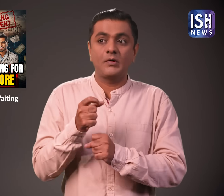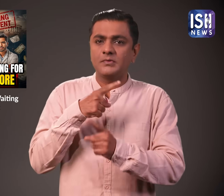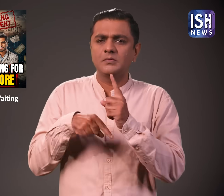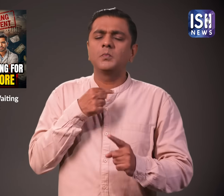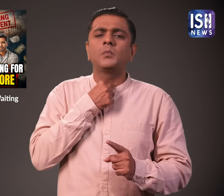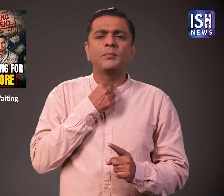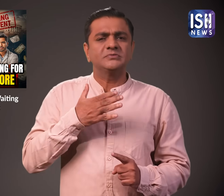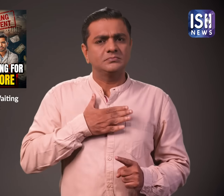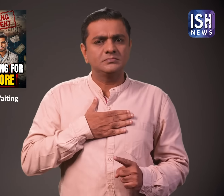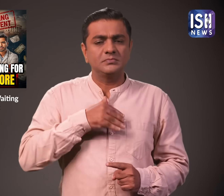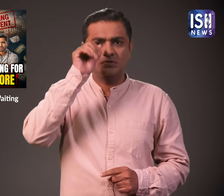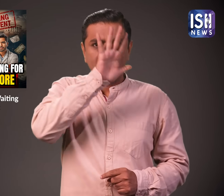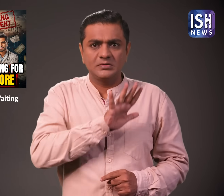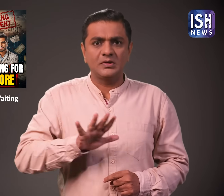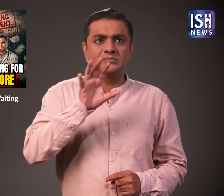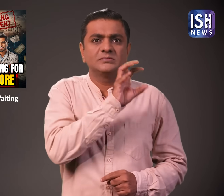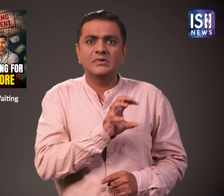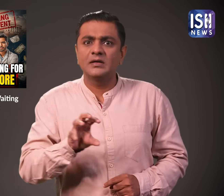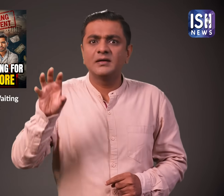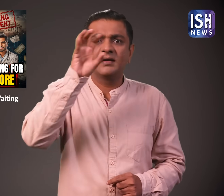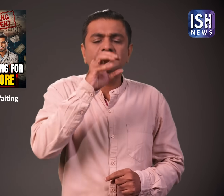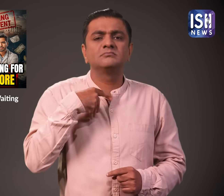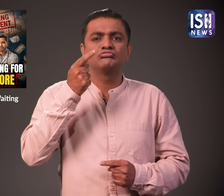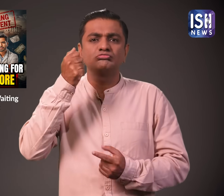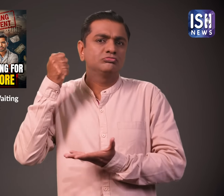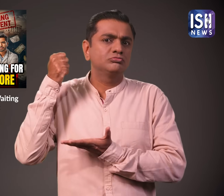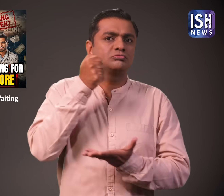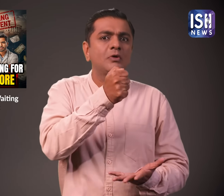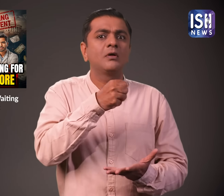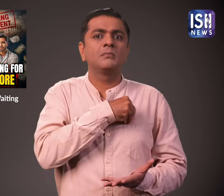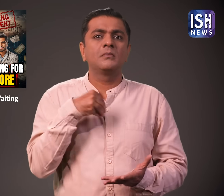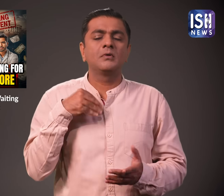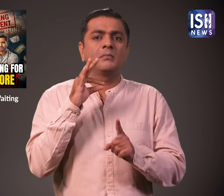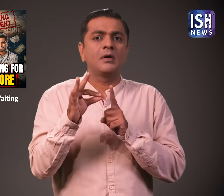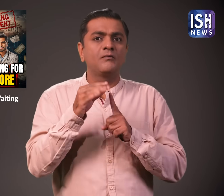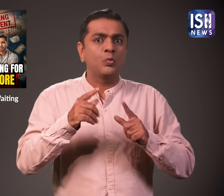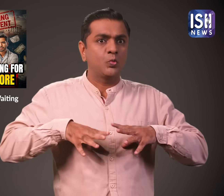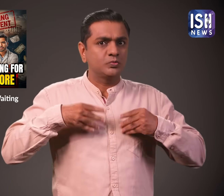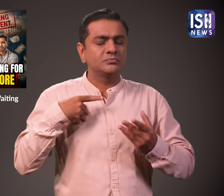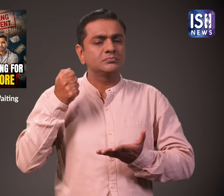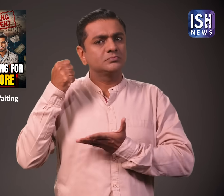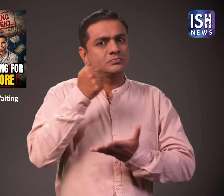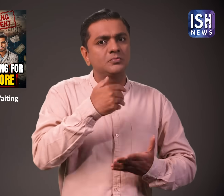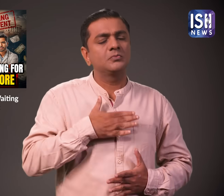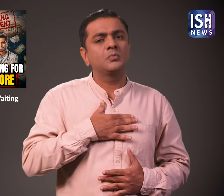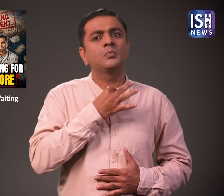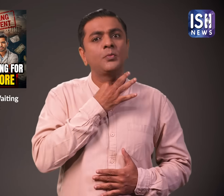The government has promised to return the money spent by state private hospitals in India.